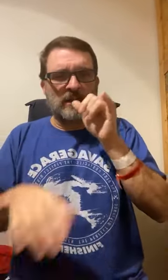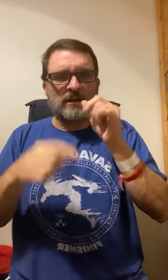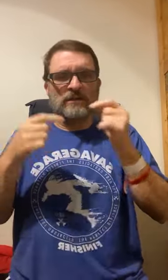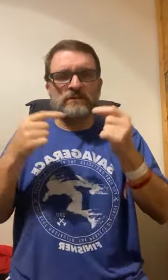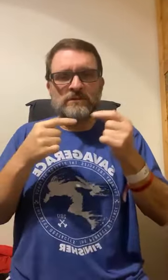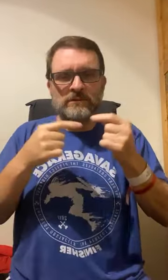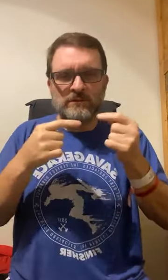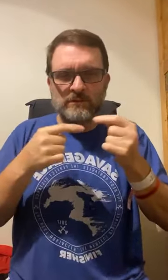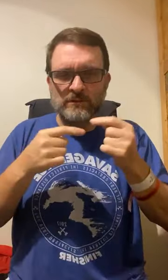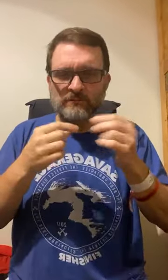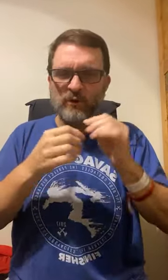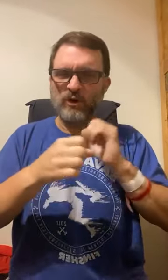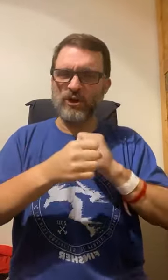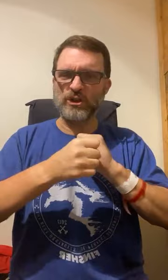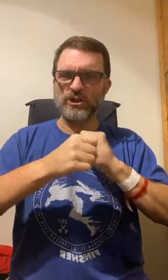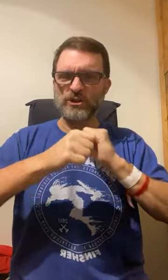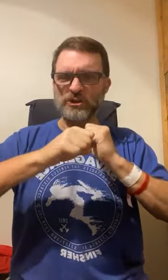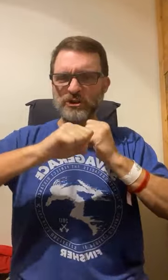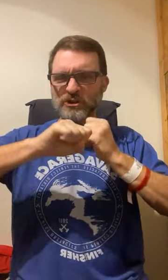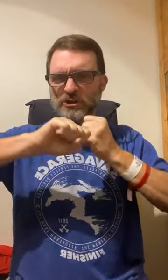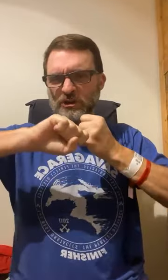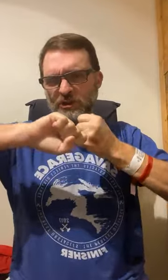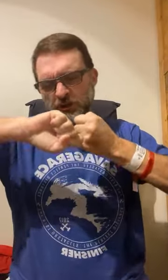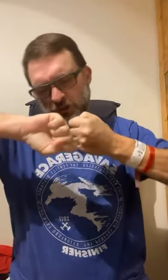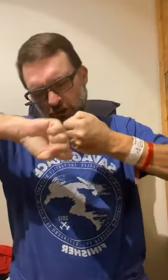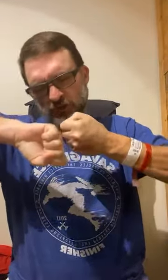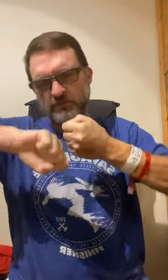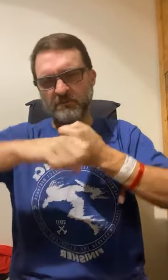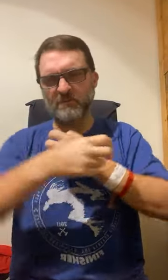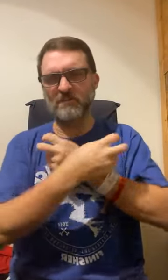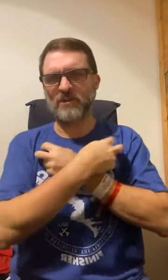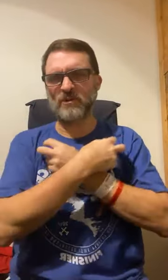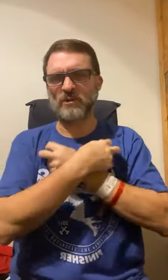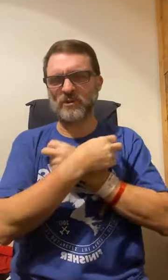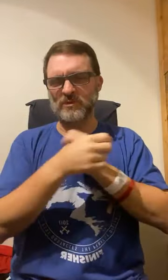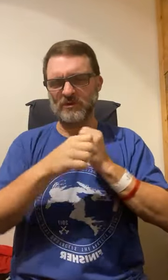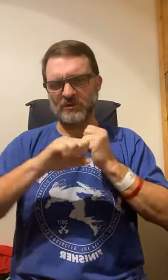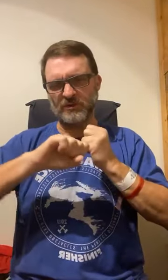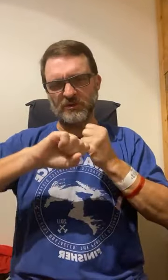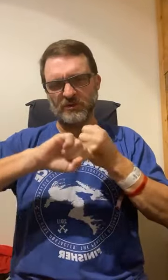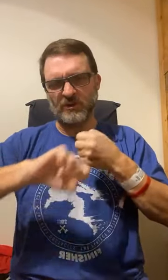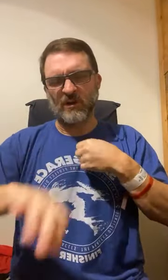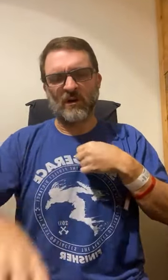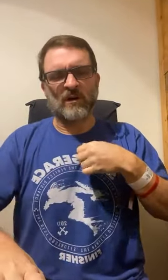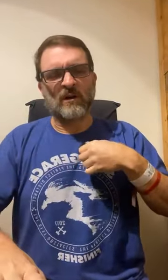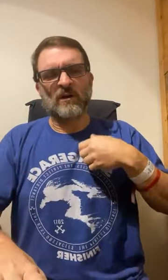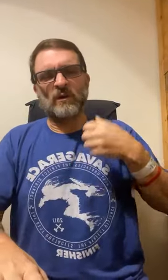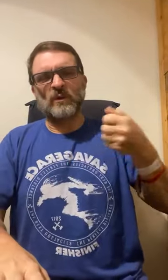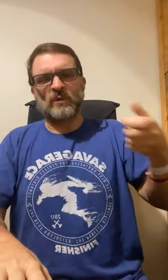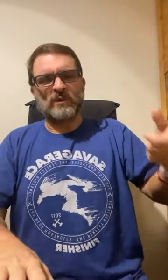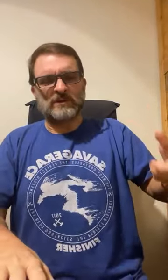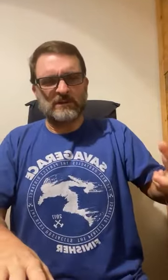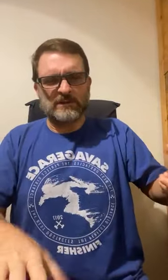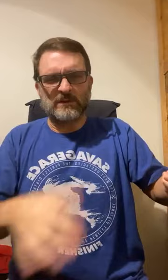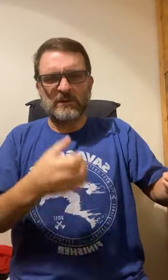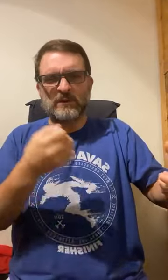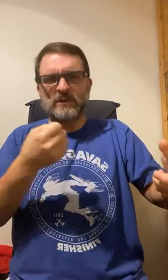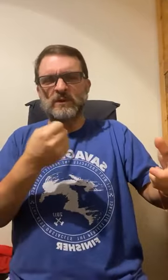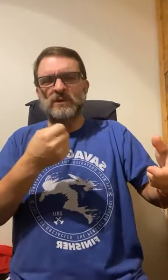It was literally stretching the bone and stretching it with pain.